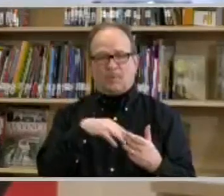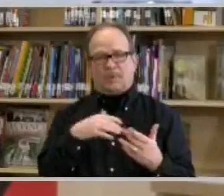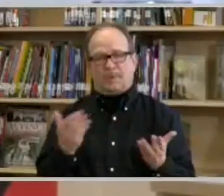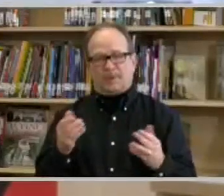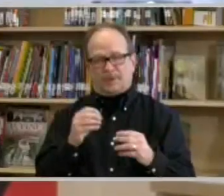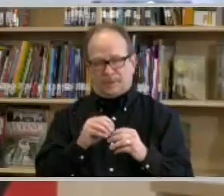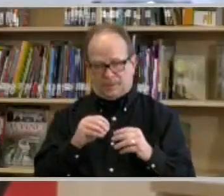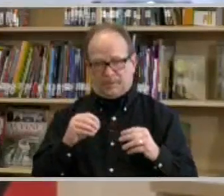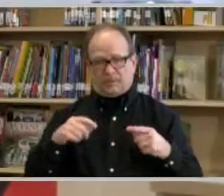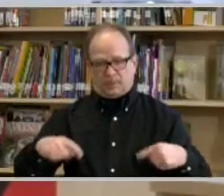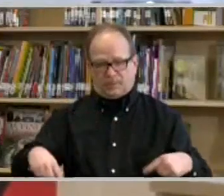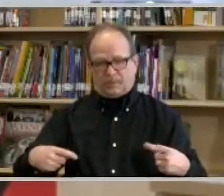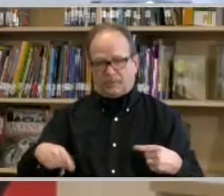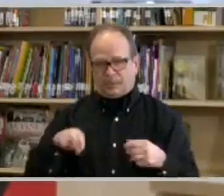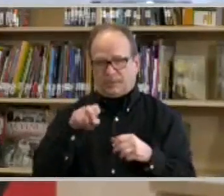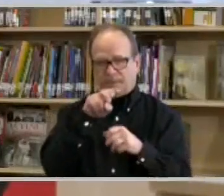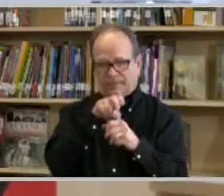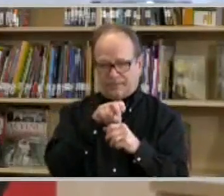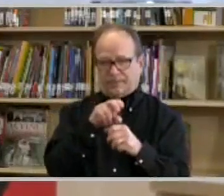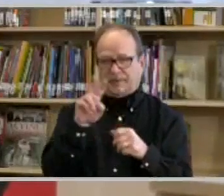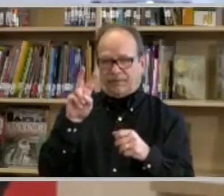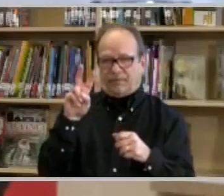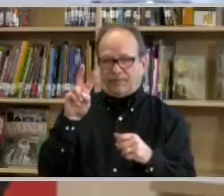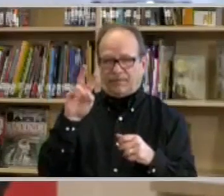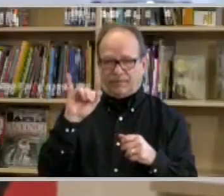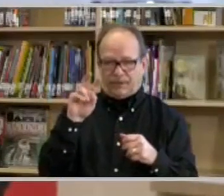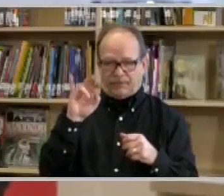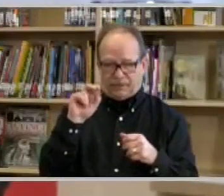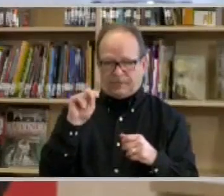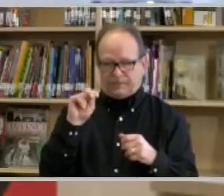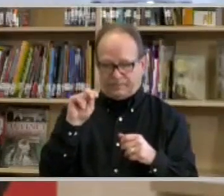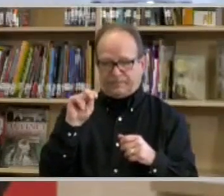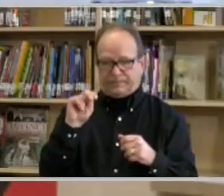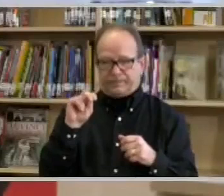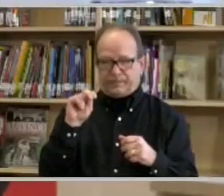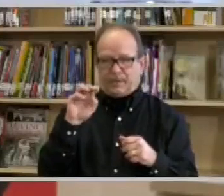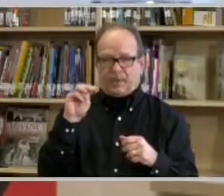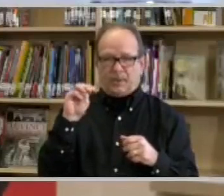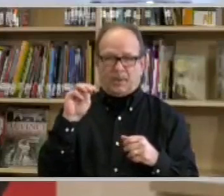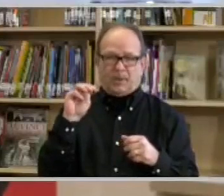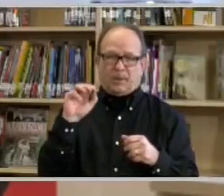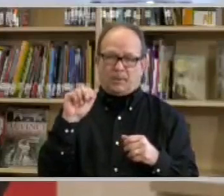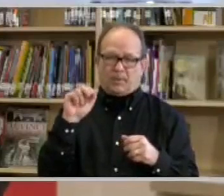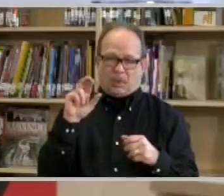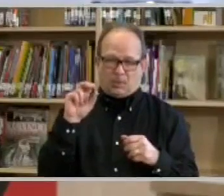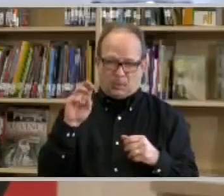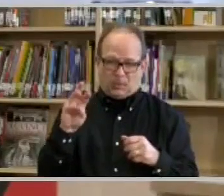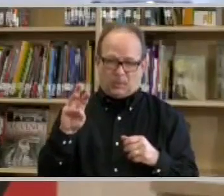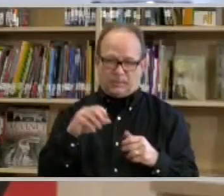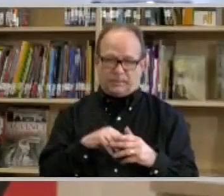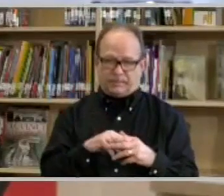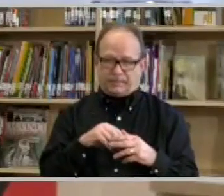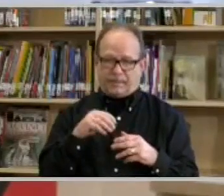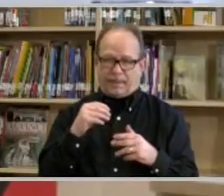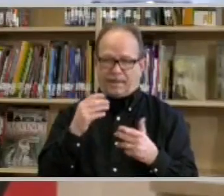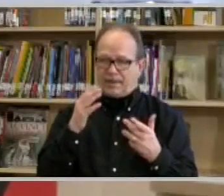IN A INNOCENT WOMAN'S DEATH. HER NAME WAS VIVIAN MORROW AND